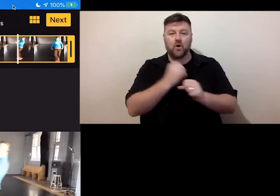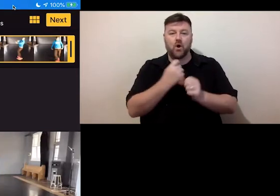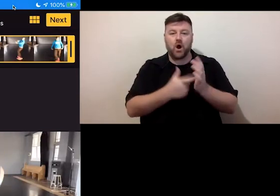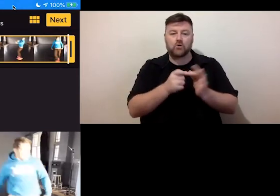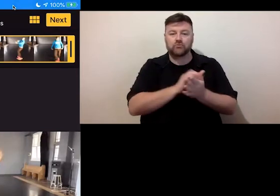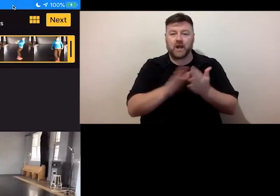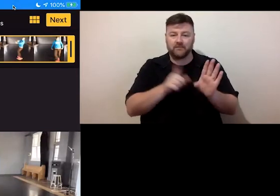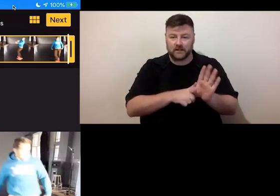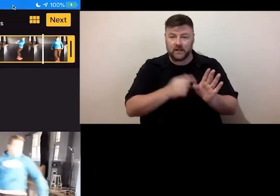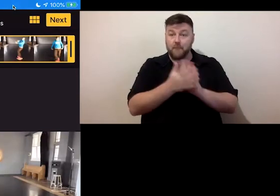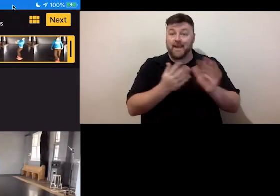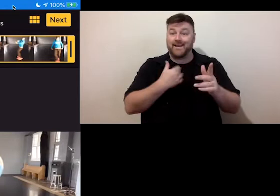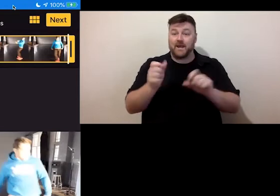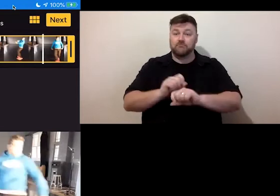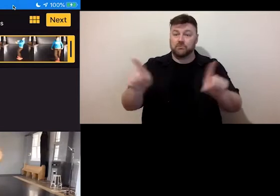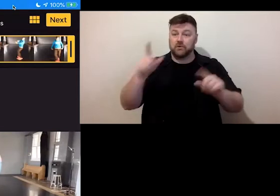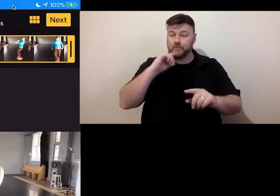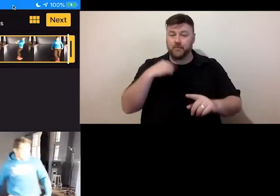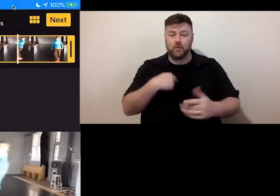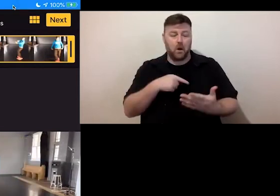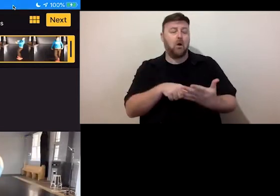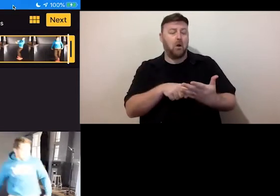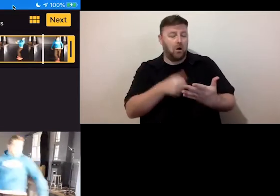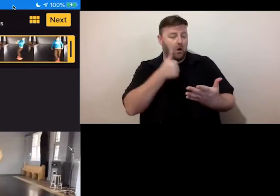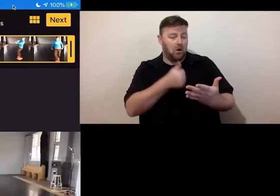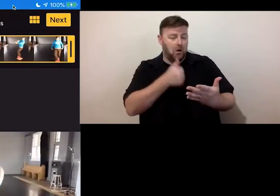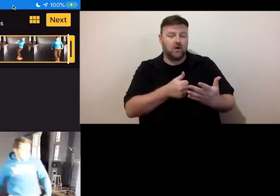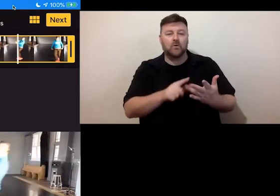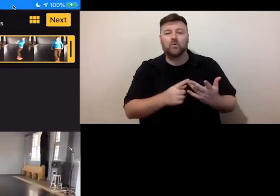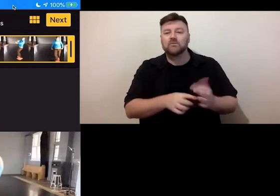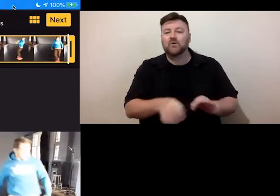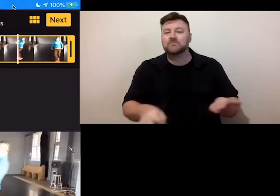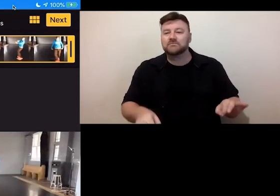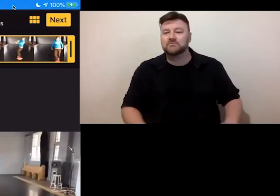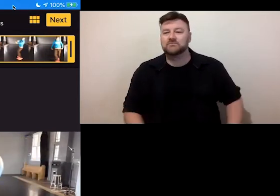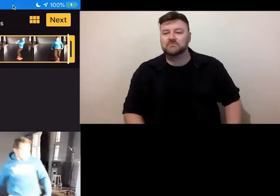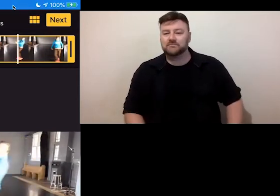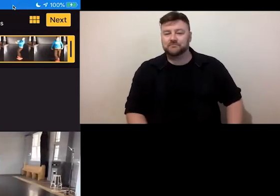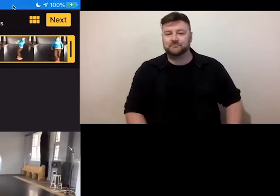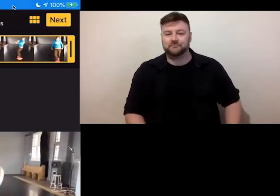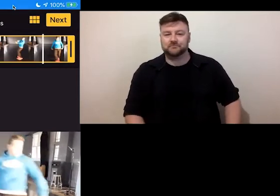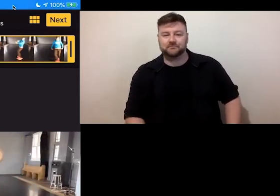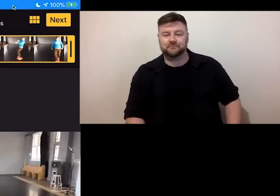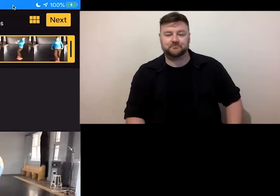Will this feel like a gift of dance when I send it?"